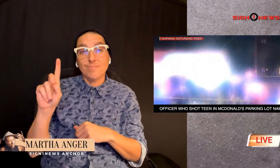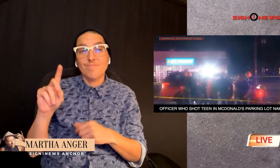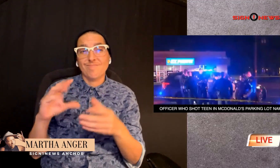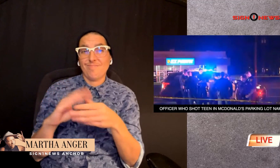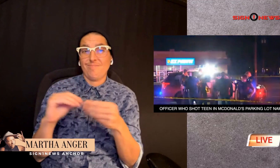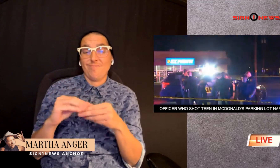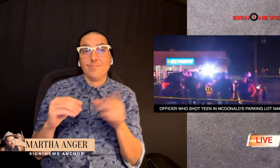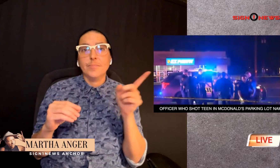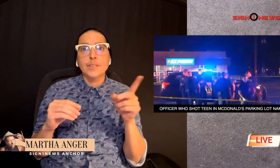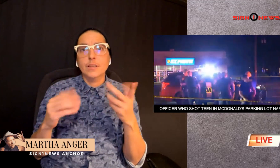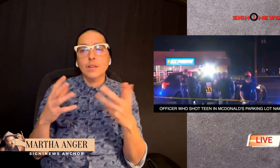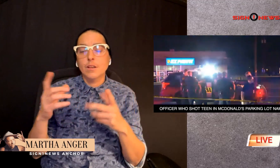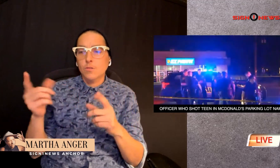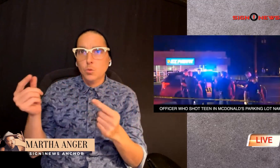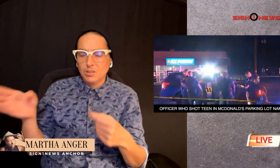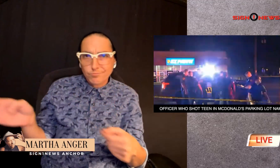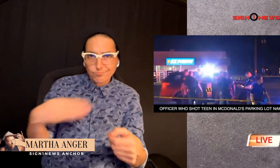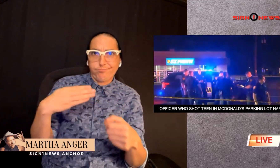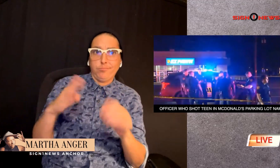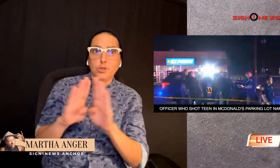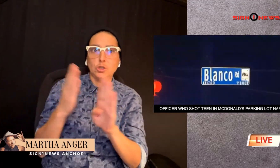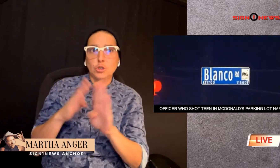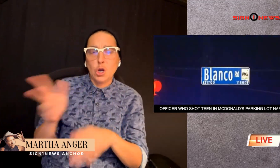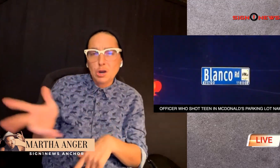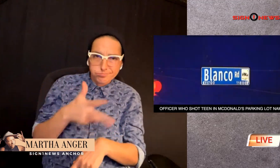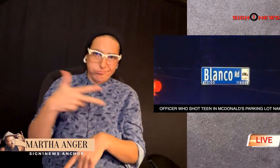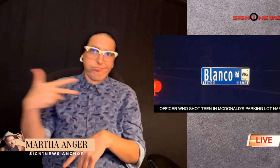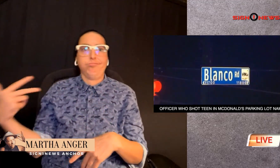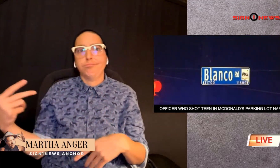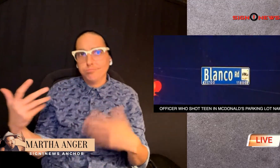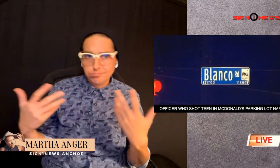Brennan claims, he was hit by the door when the team drove off.